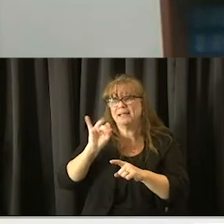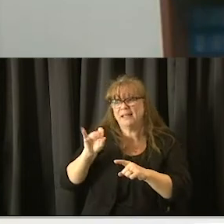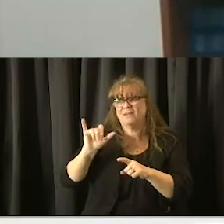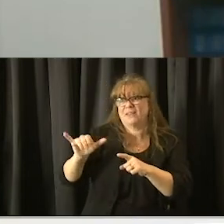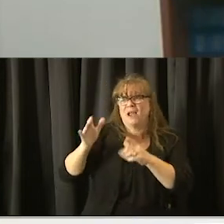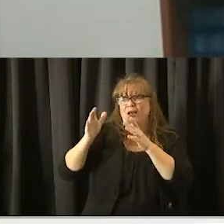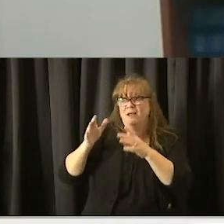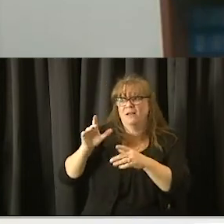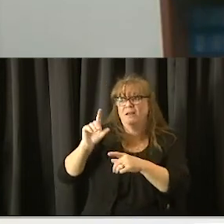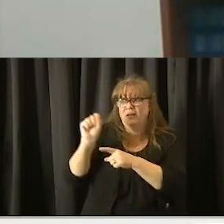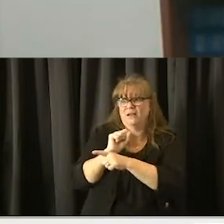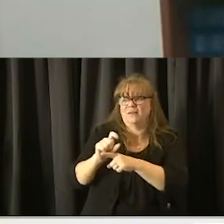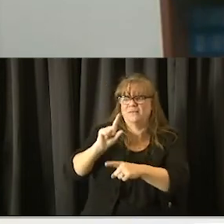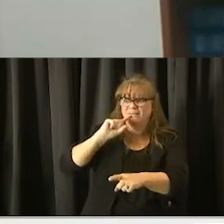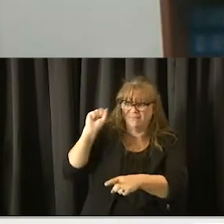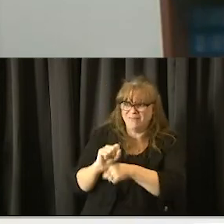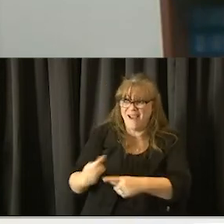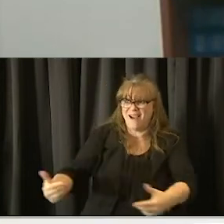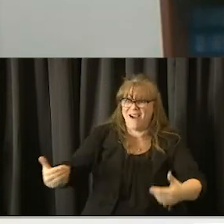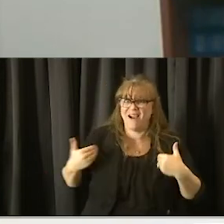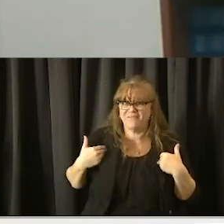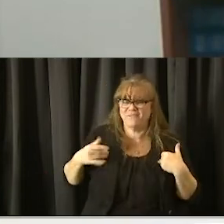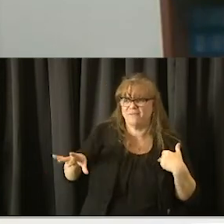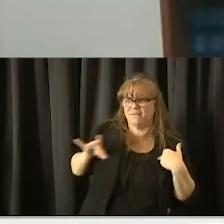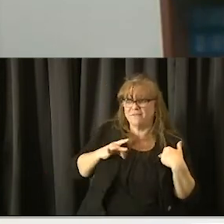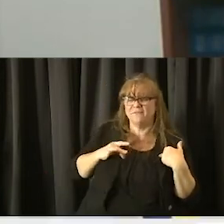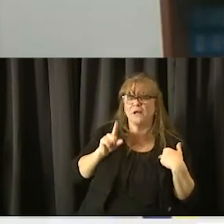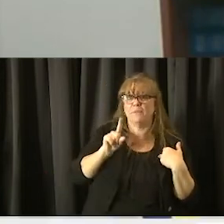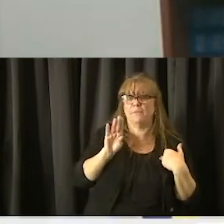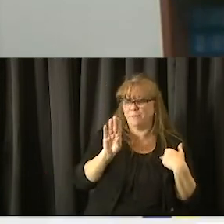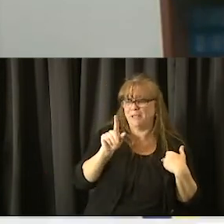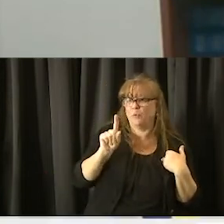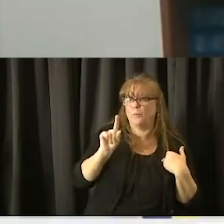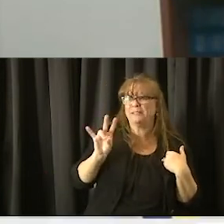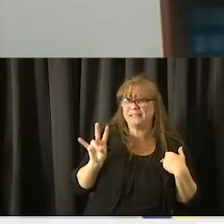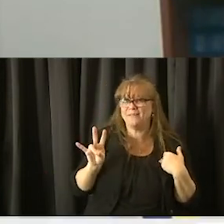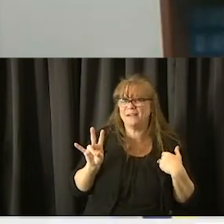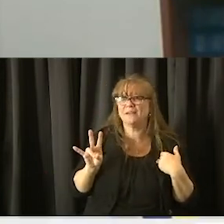mutations that are part of this and see if it really is an example of the b117 variant